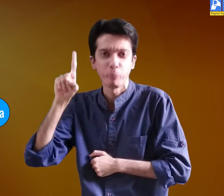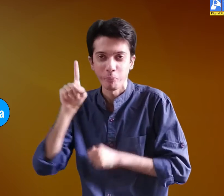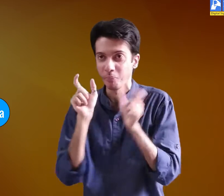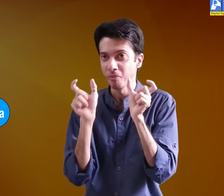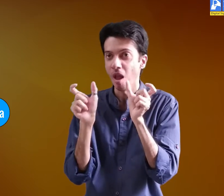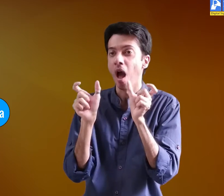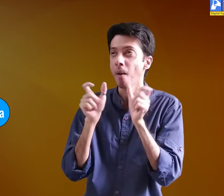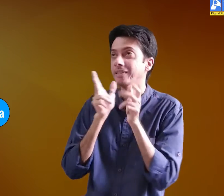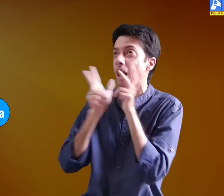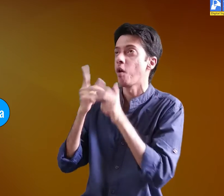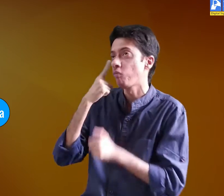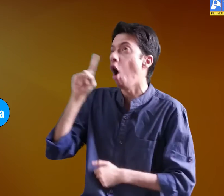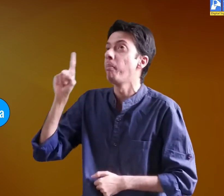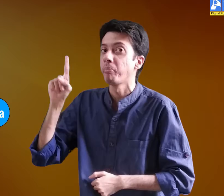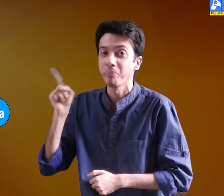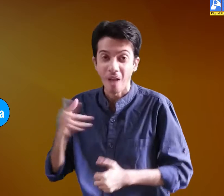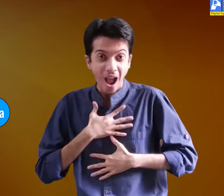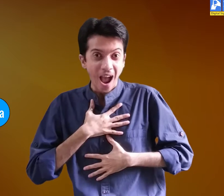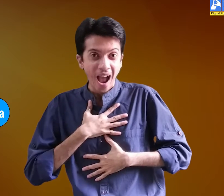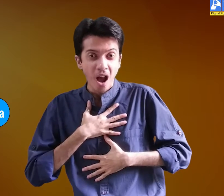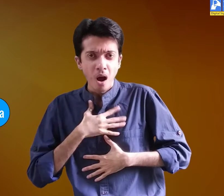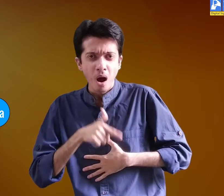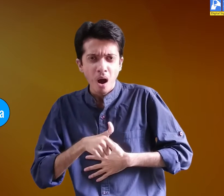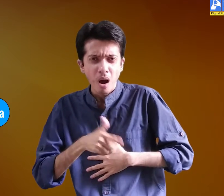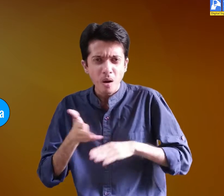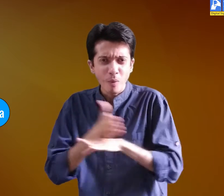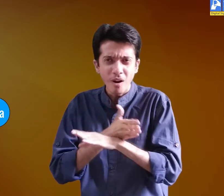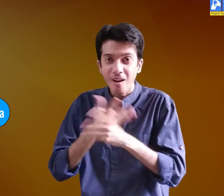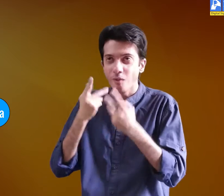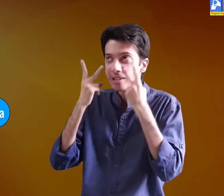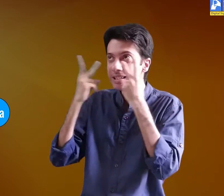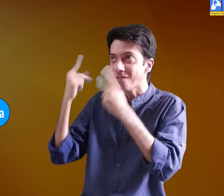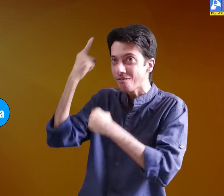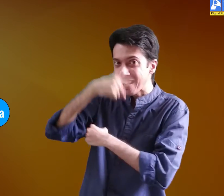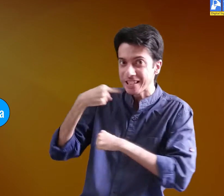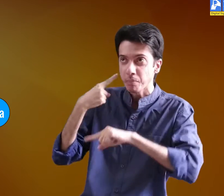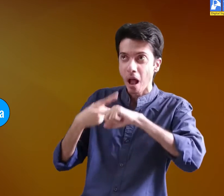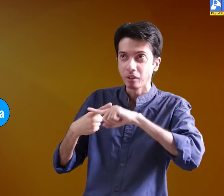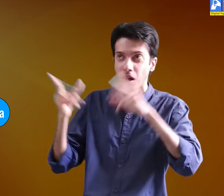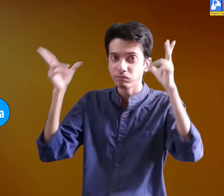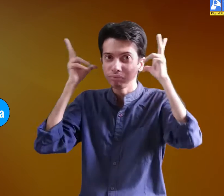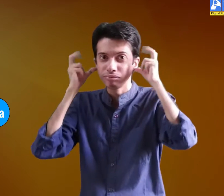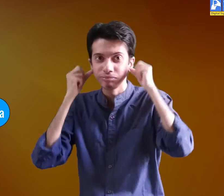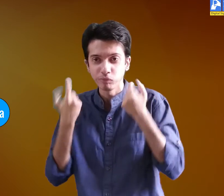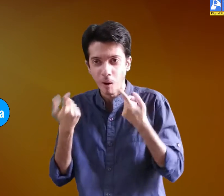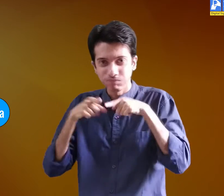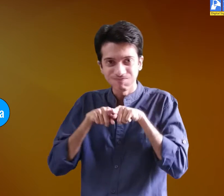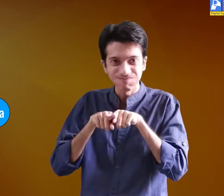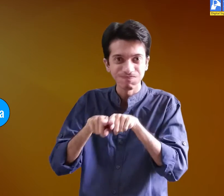speak the word mother. This is how they learn to express. The sense of vision and hearing